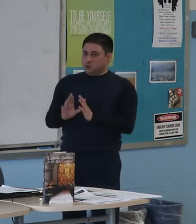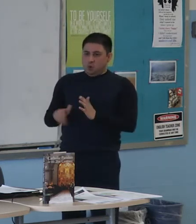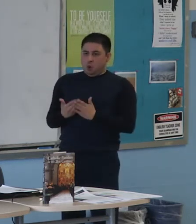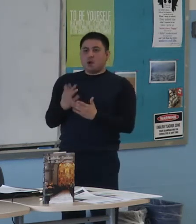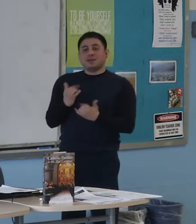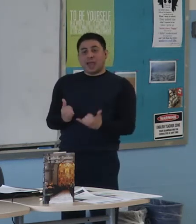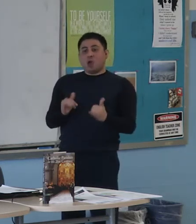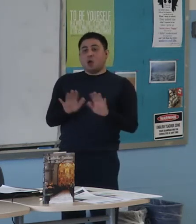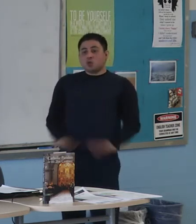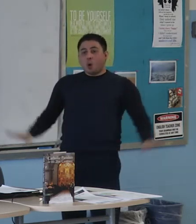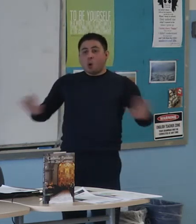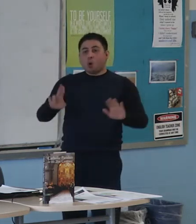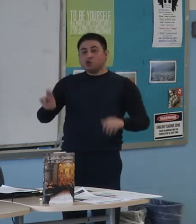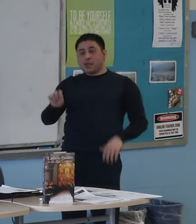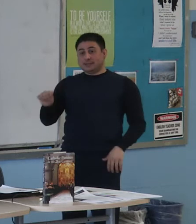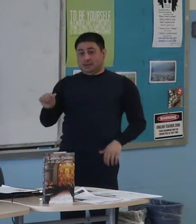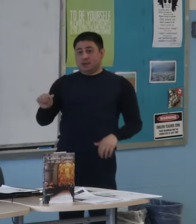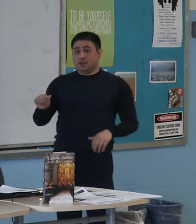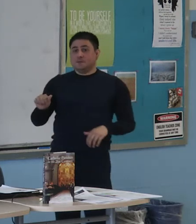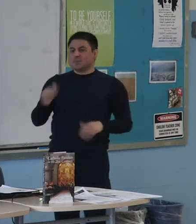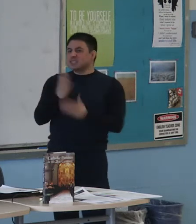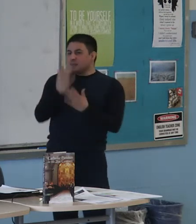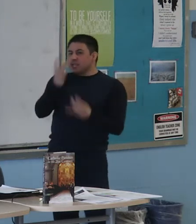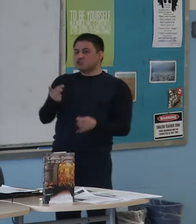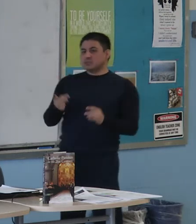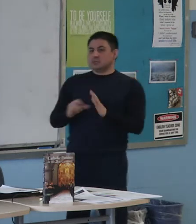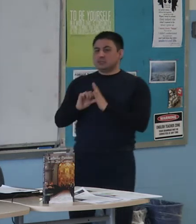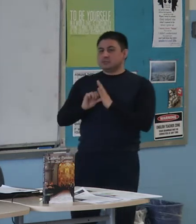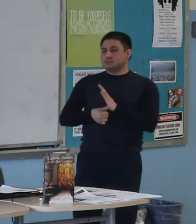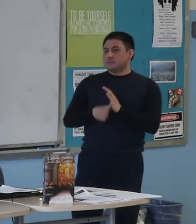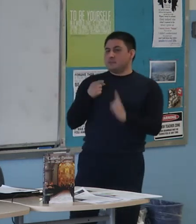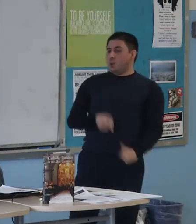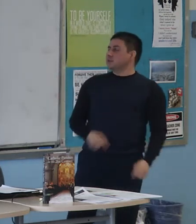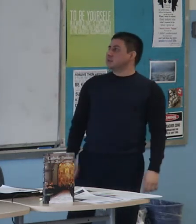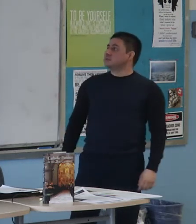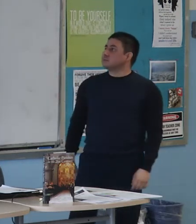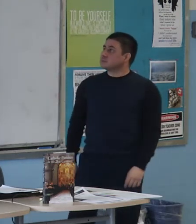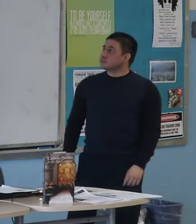country, we find a couple of interesting takeaways for us. One was, and this is